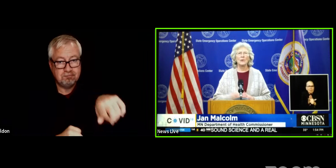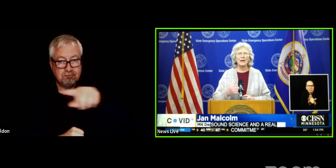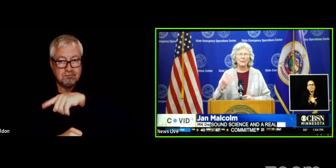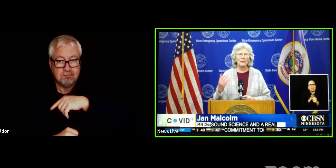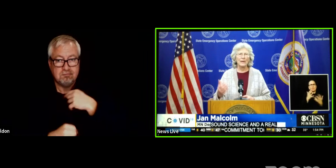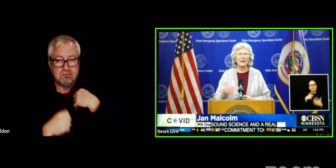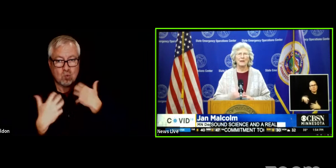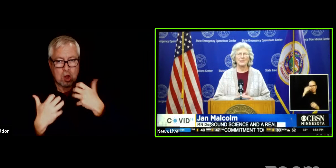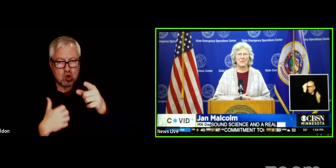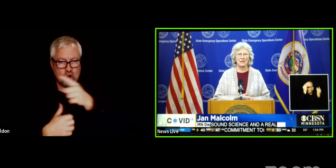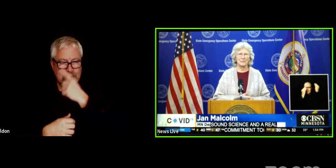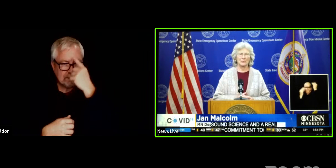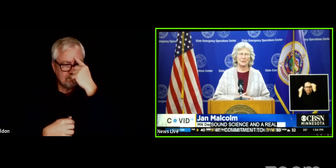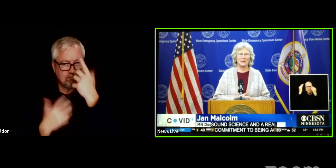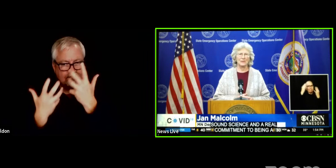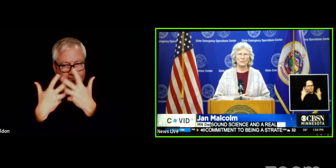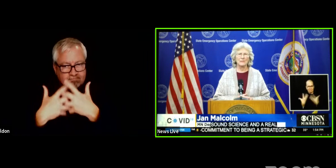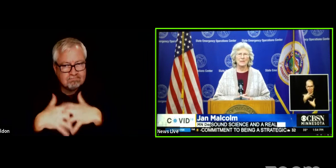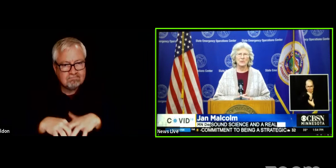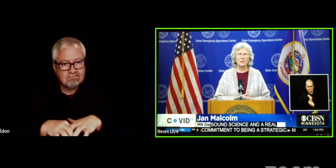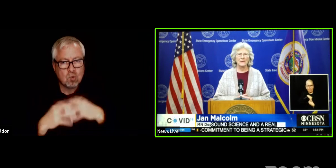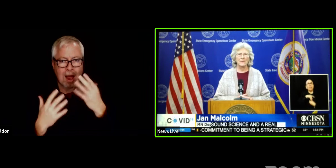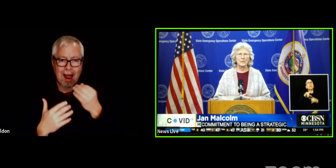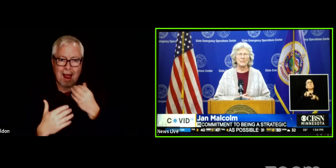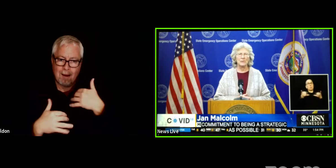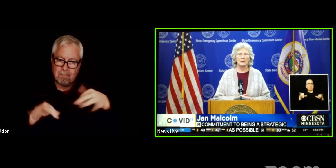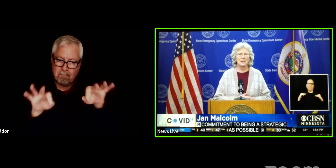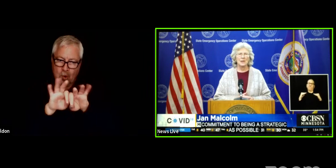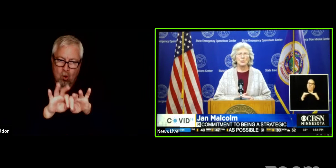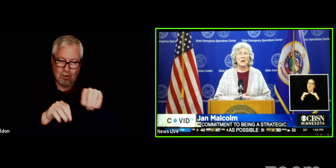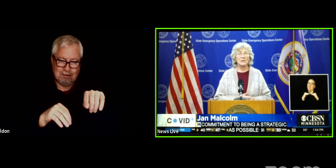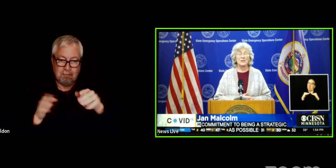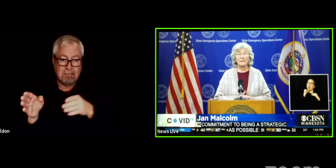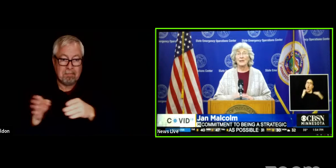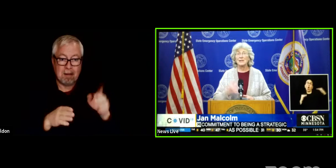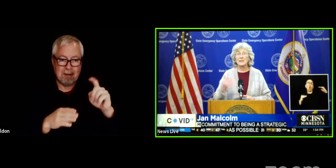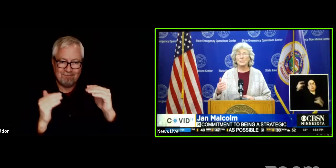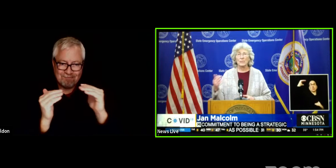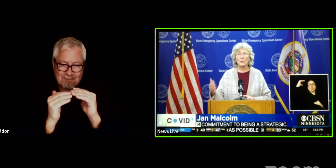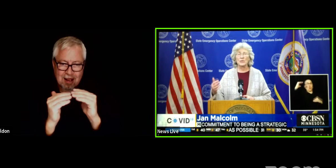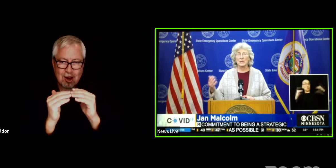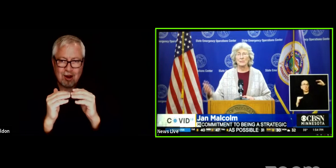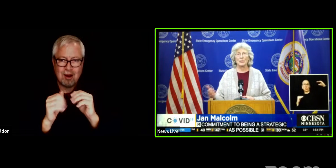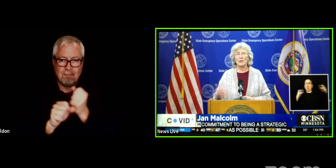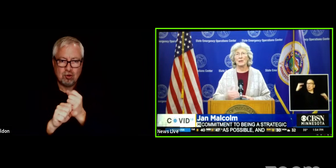AS FAIR AS POSSIBLE AND TO REALLY MAKE SURE THAT THE PEOPLE WHO HAVE SUFFERING A DISPROPORTION GNATS BURDENS